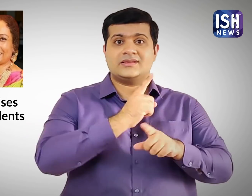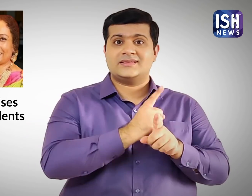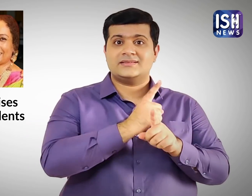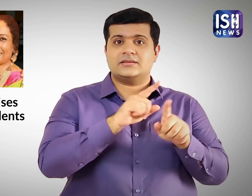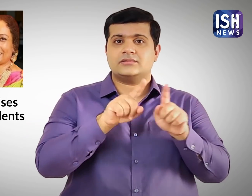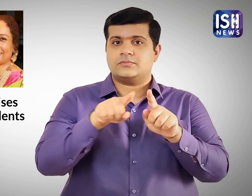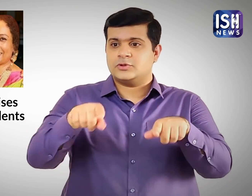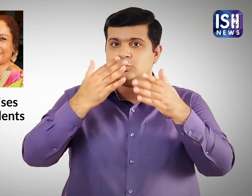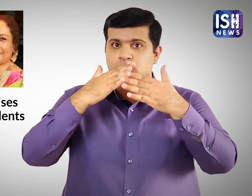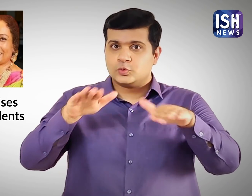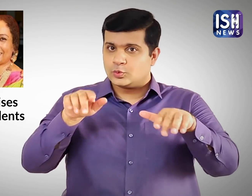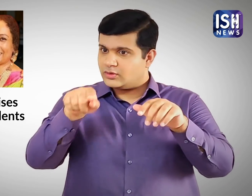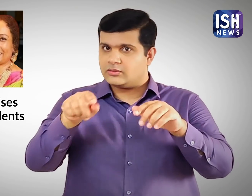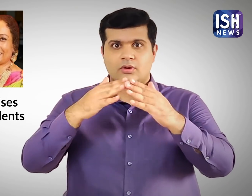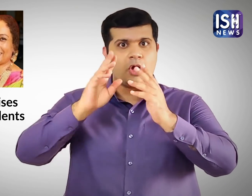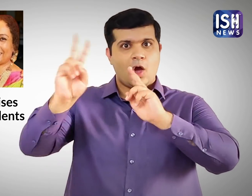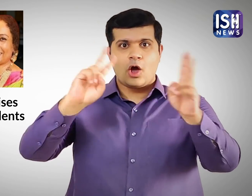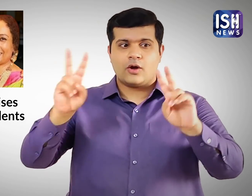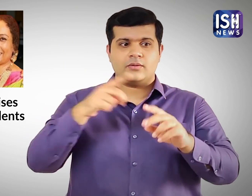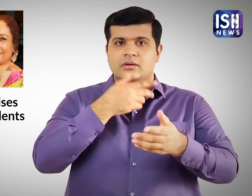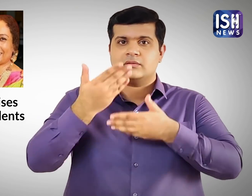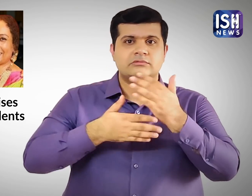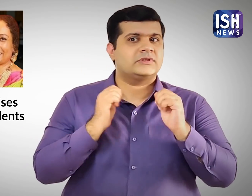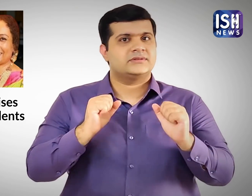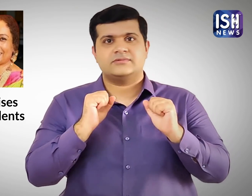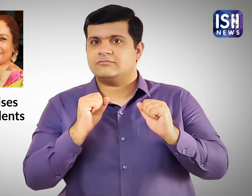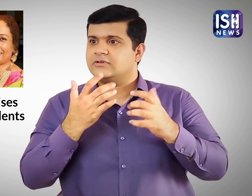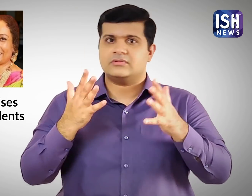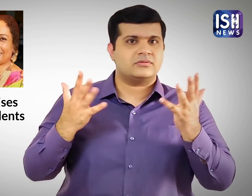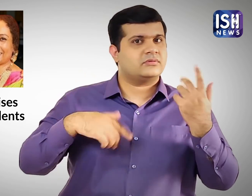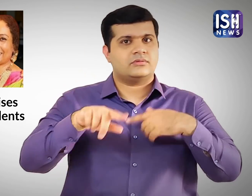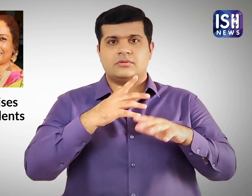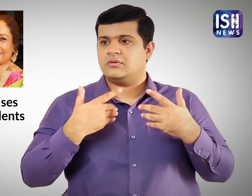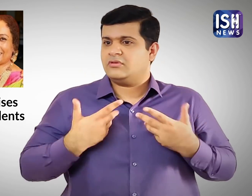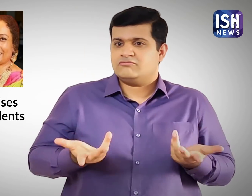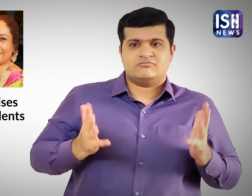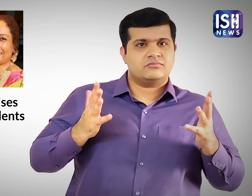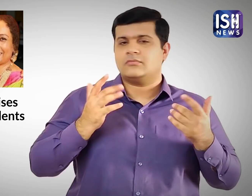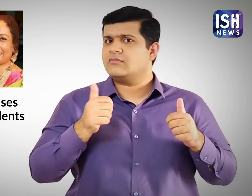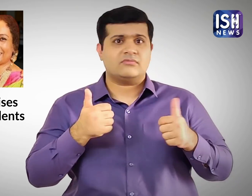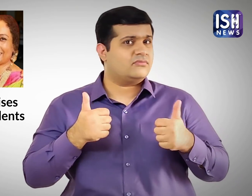However, teacher never refused to teach citing difficulties.